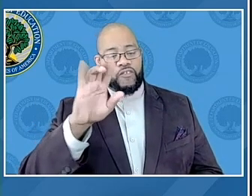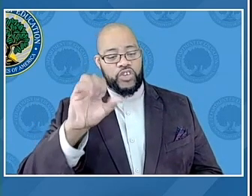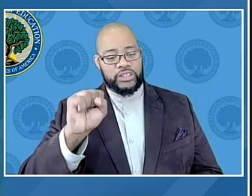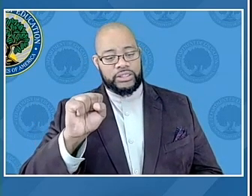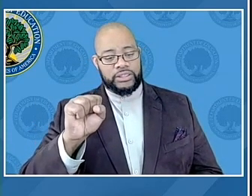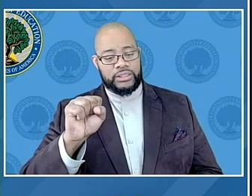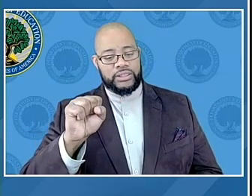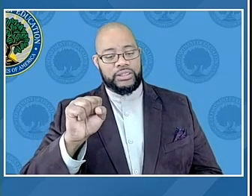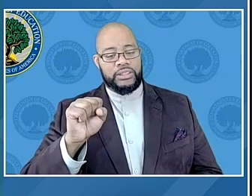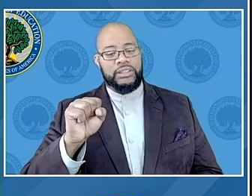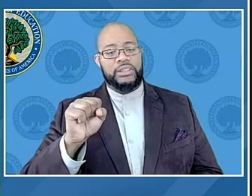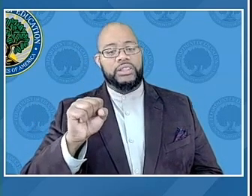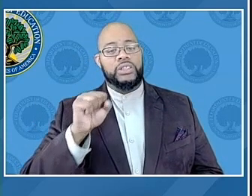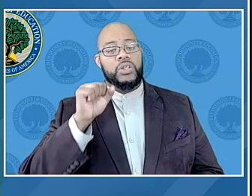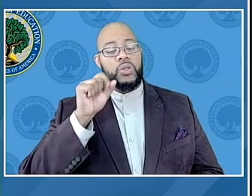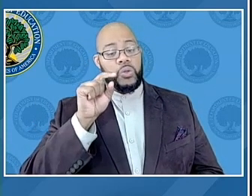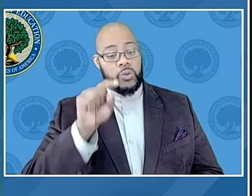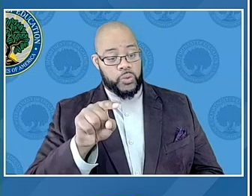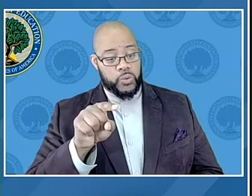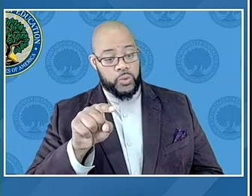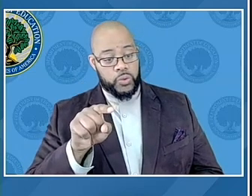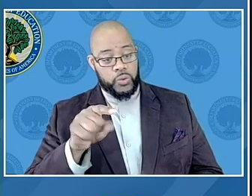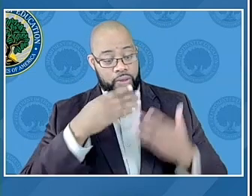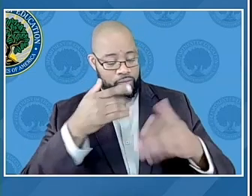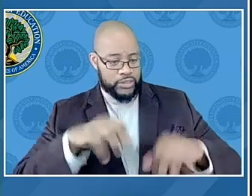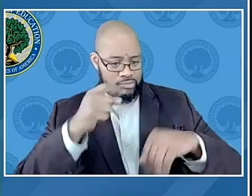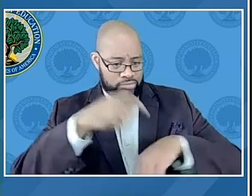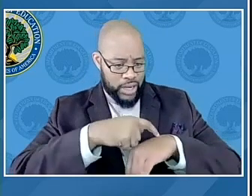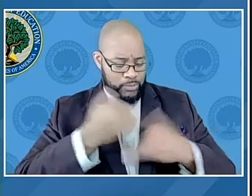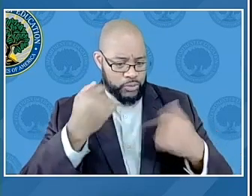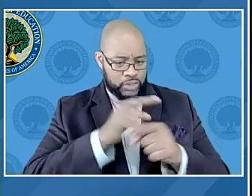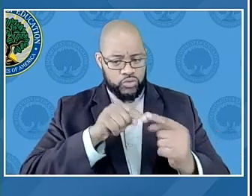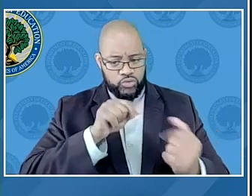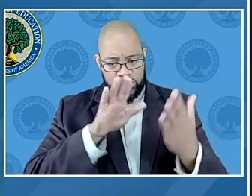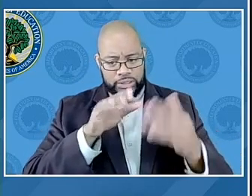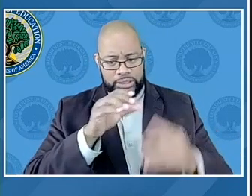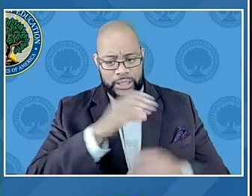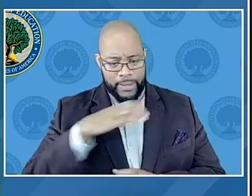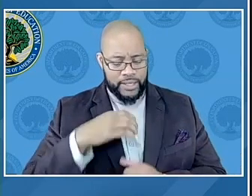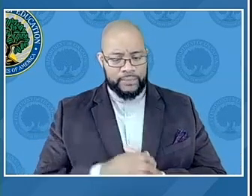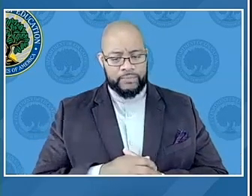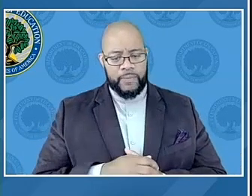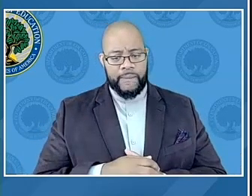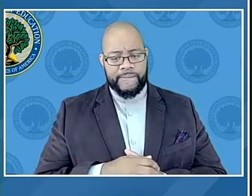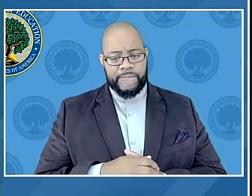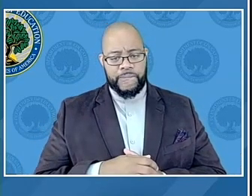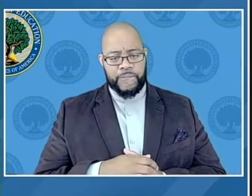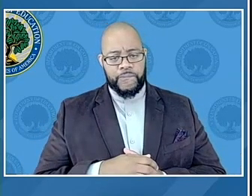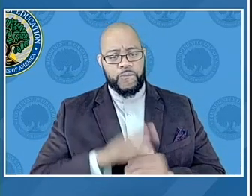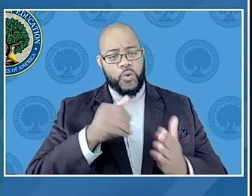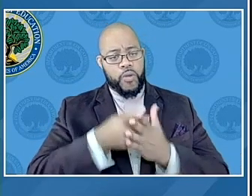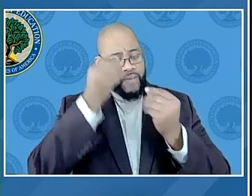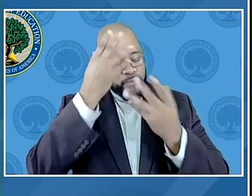You- thank you for taking the time today to address the committee. All this information is very important.